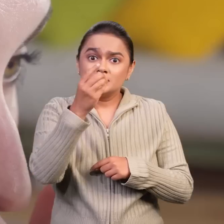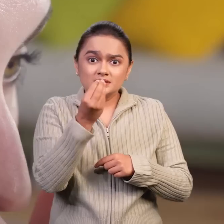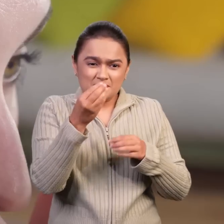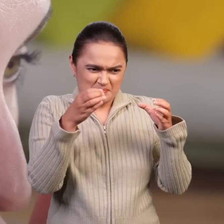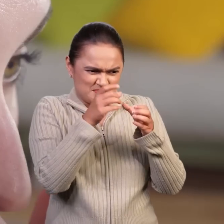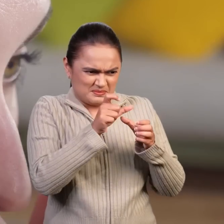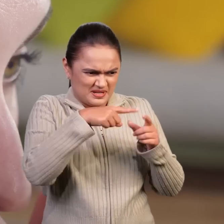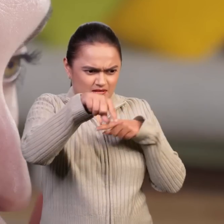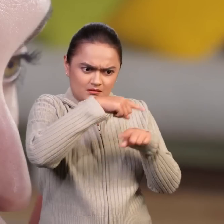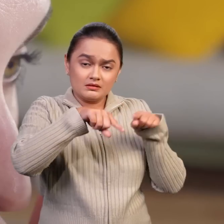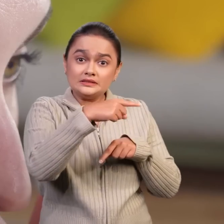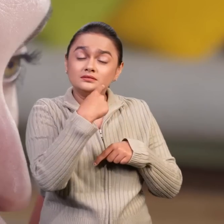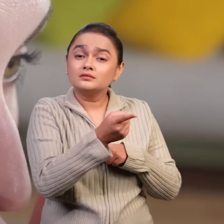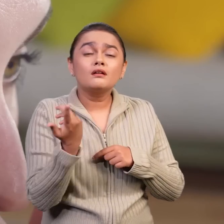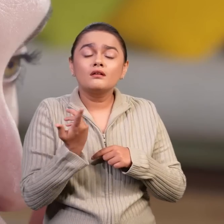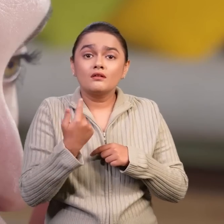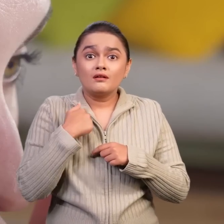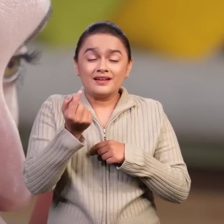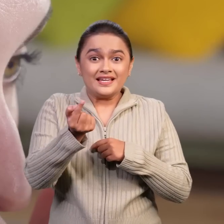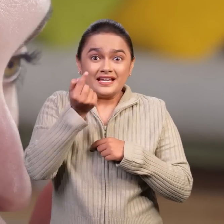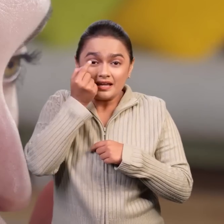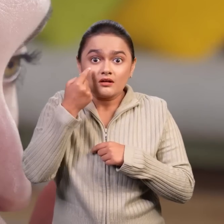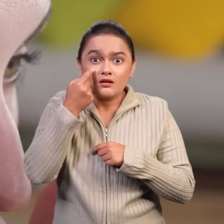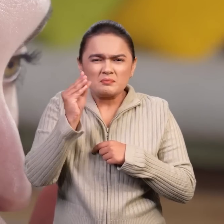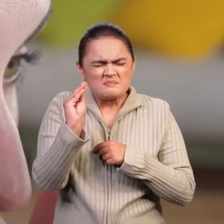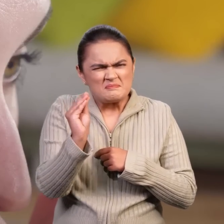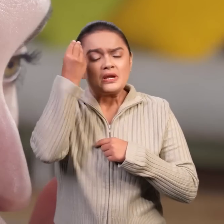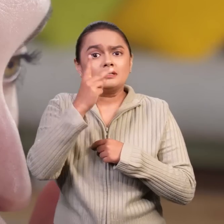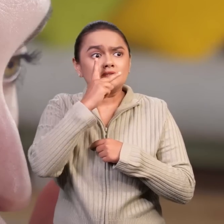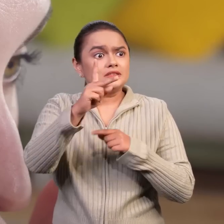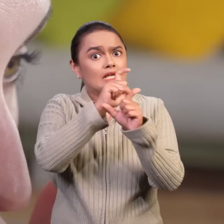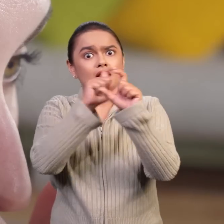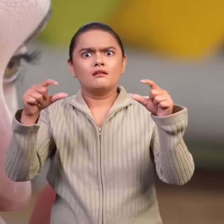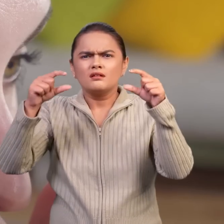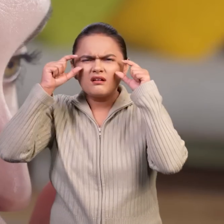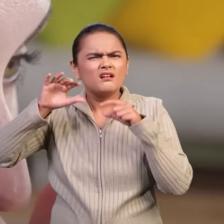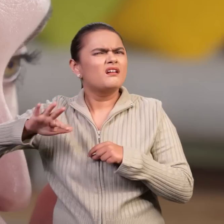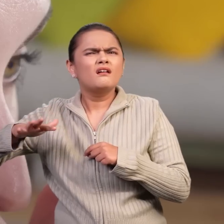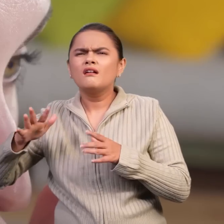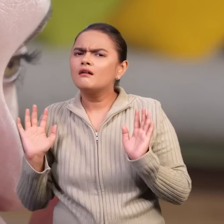There are a certain subset of people where contact lenses actually provide much better vision than spectacles,